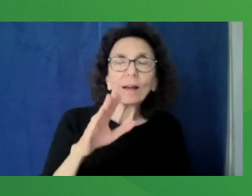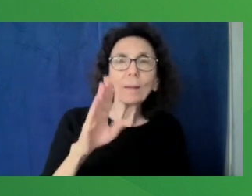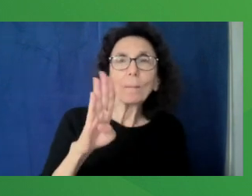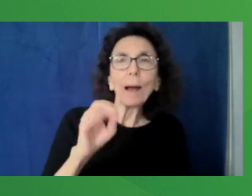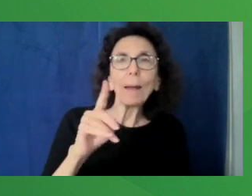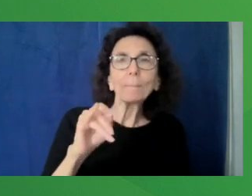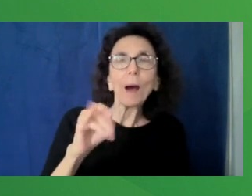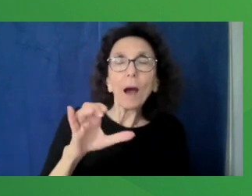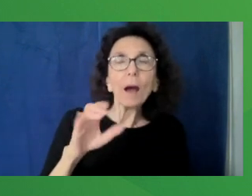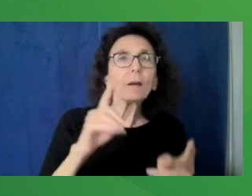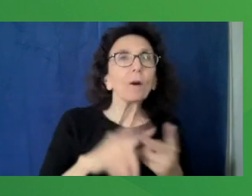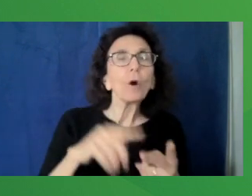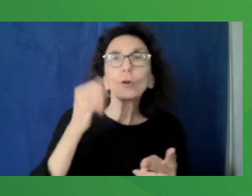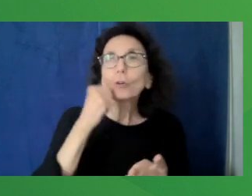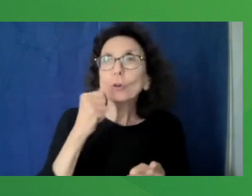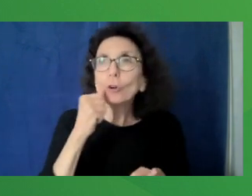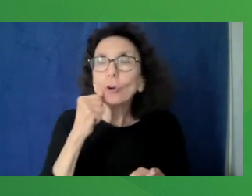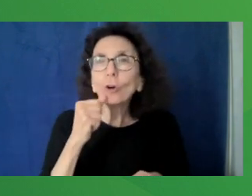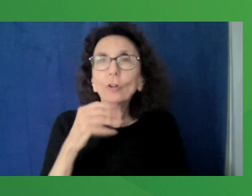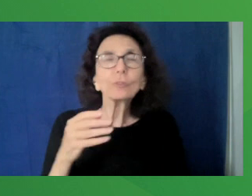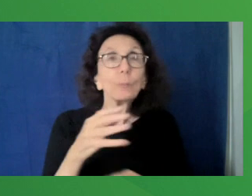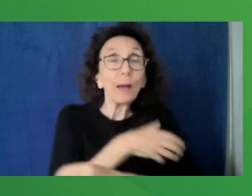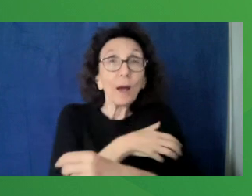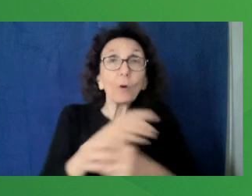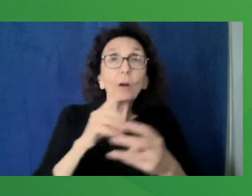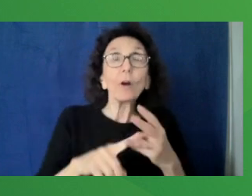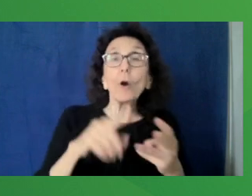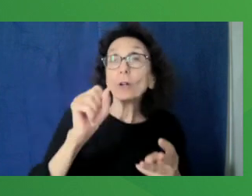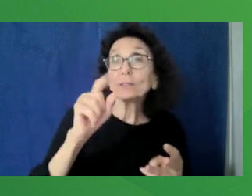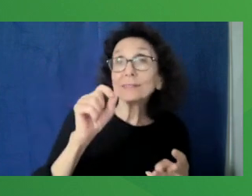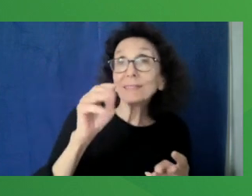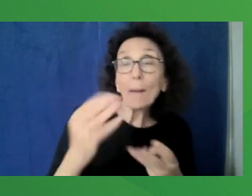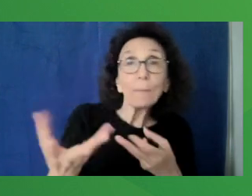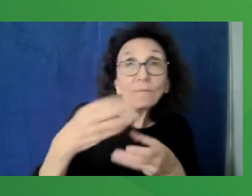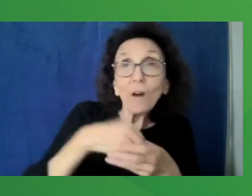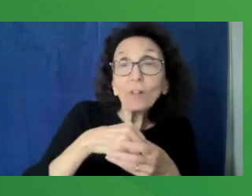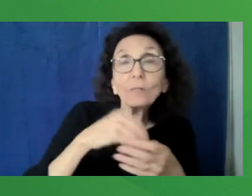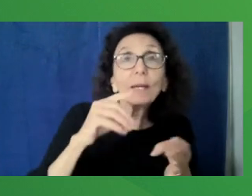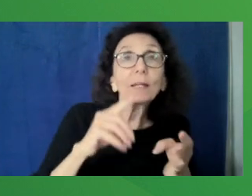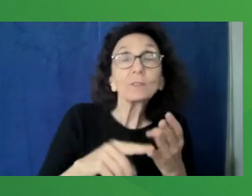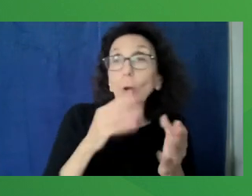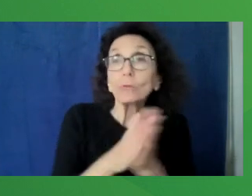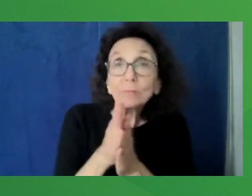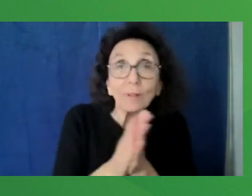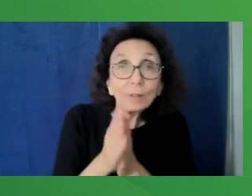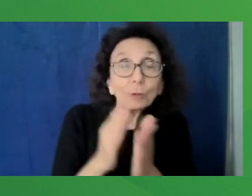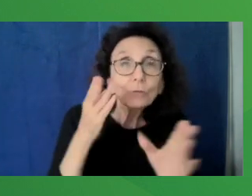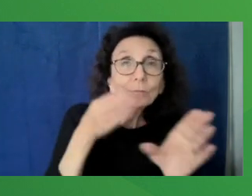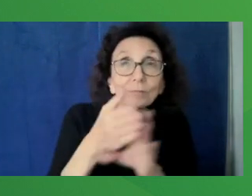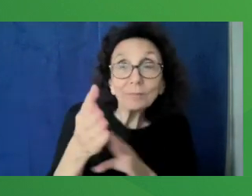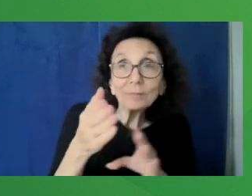STEM Engagement, and Interest in STEM careers. And we were thrilled that we received support